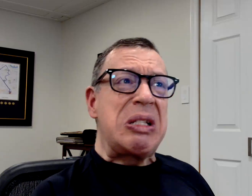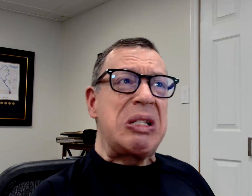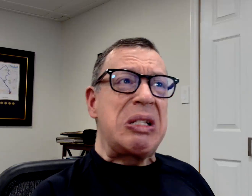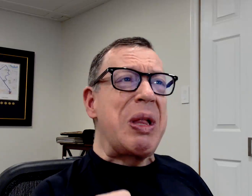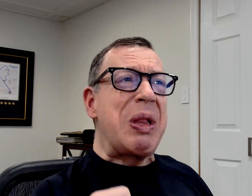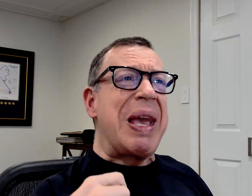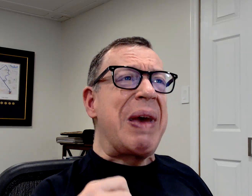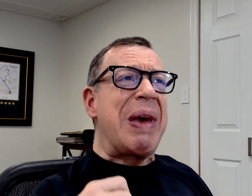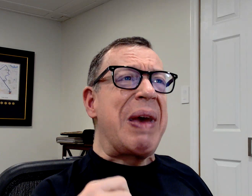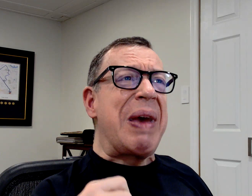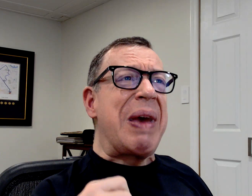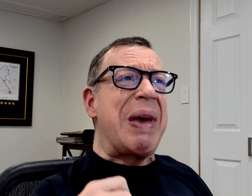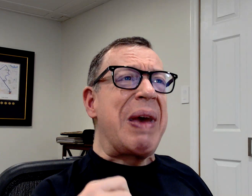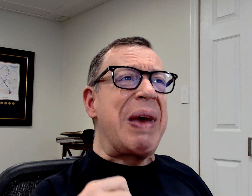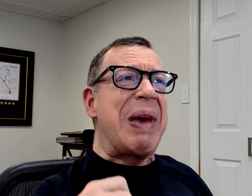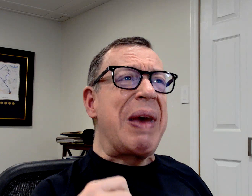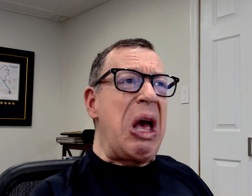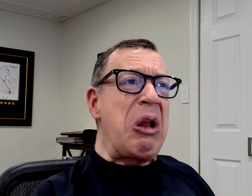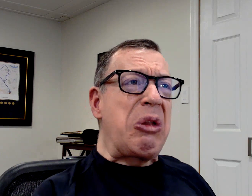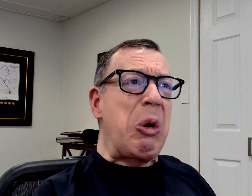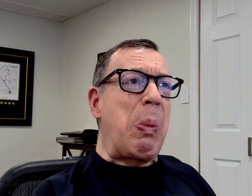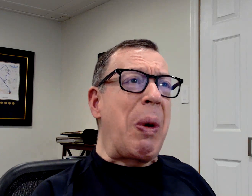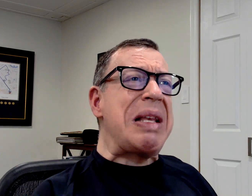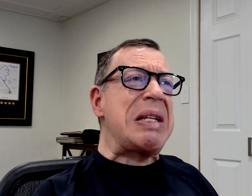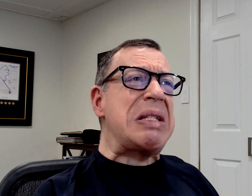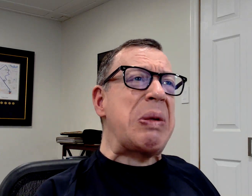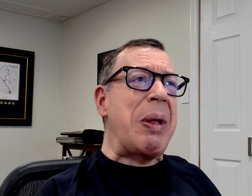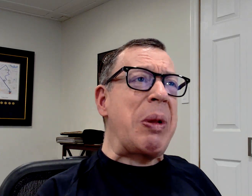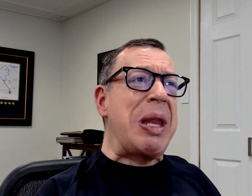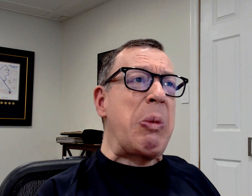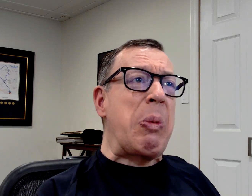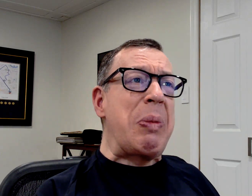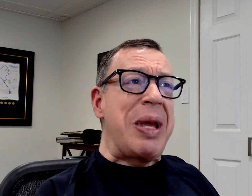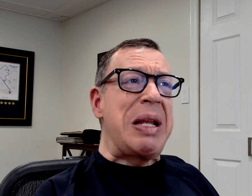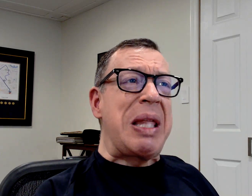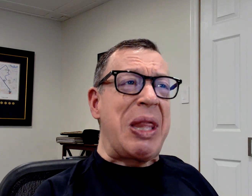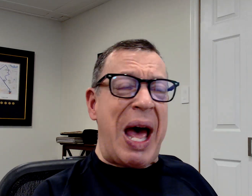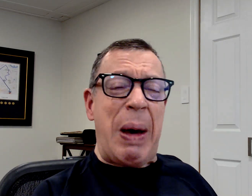So it was really giving a clarity to what disability would